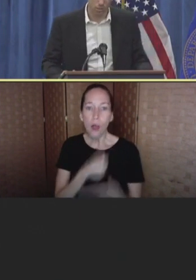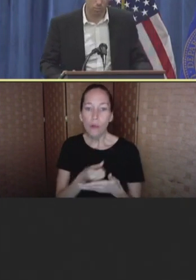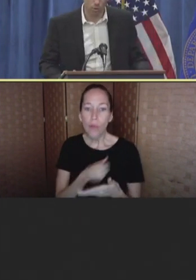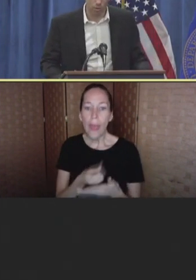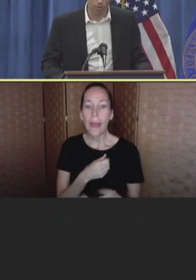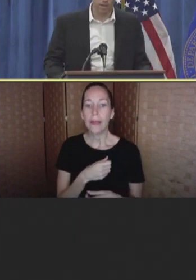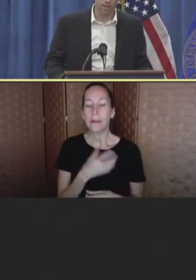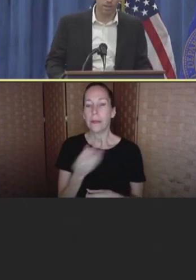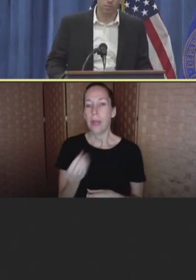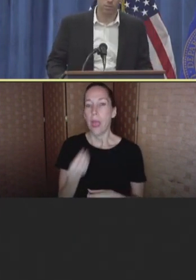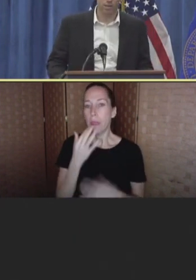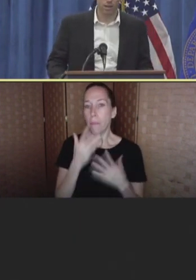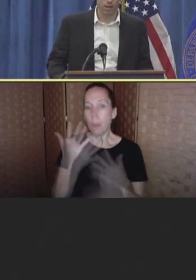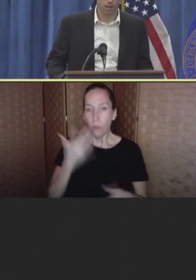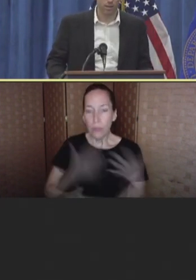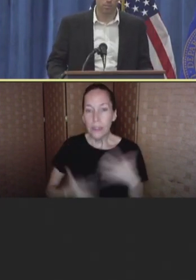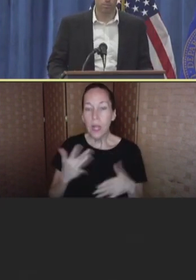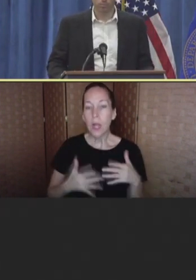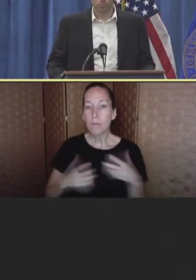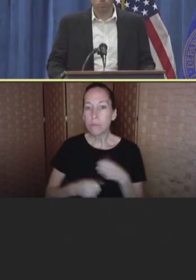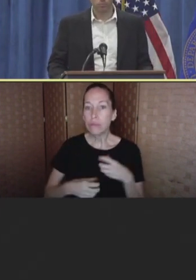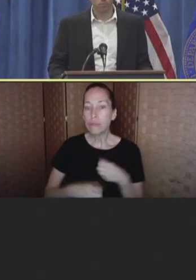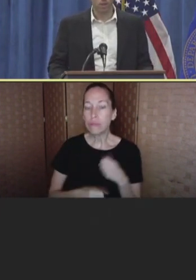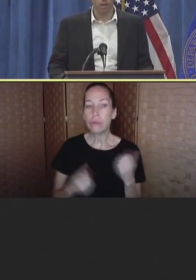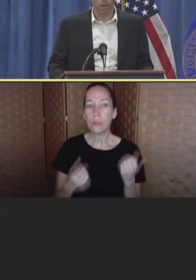both daytime and the nighttime.